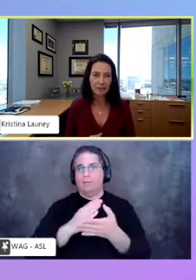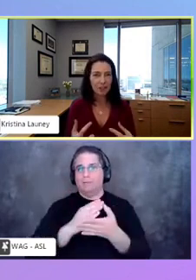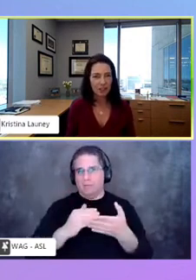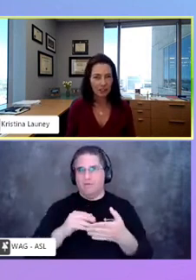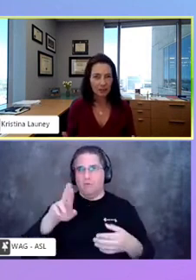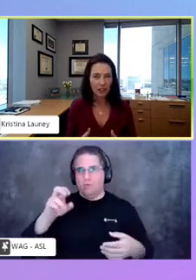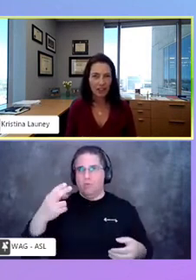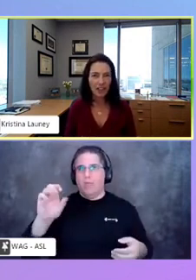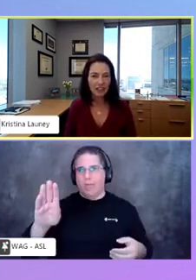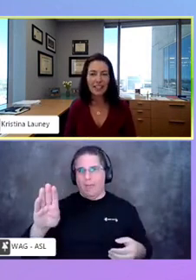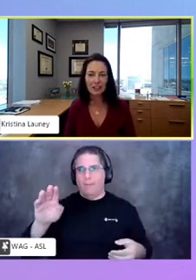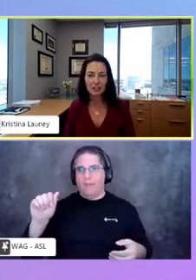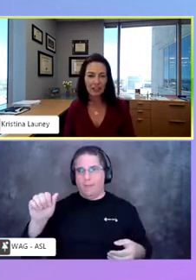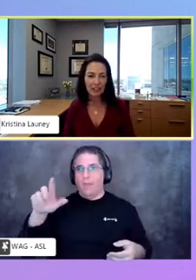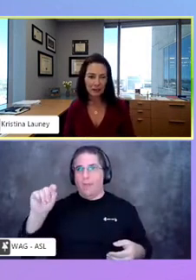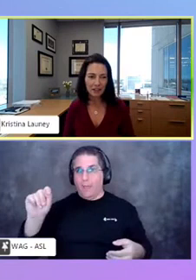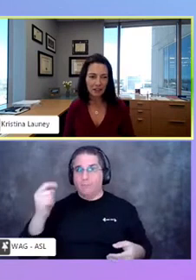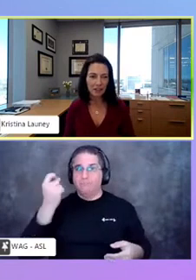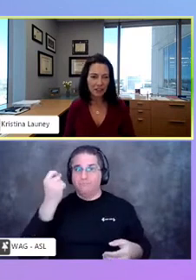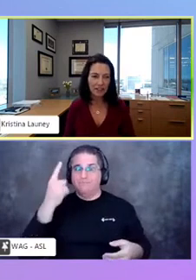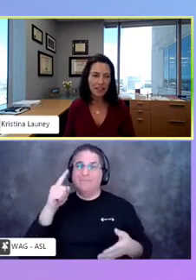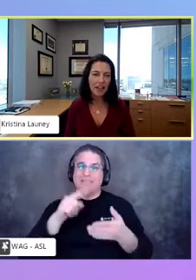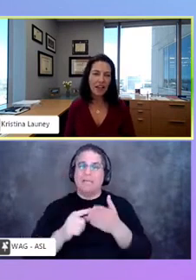technologies come up, section such as 504 rehabilitation